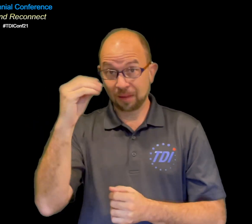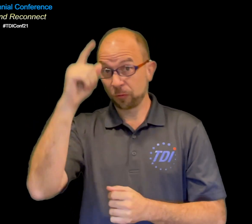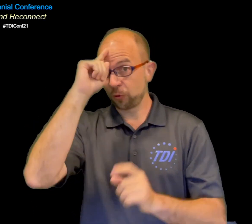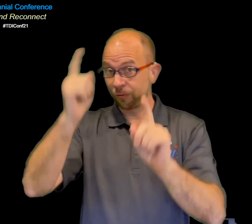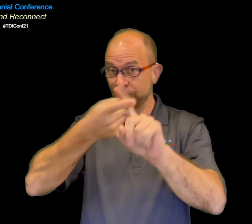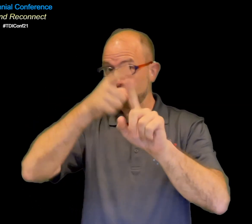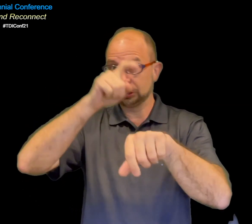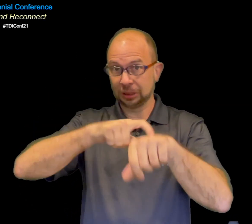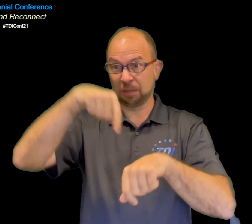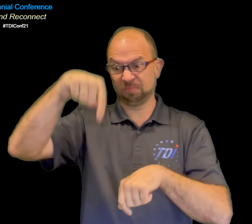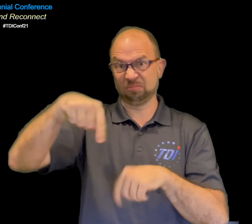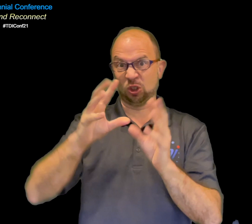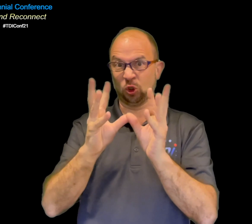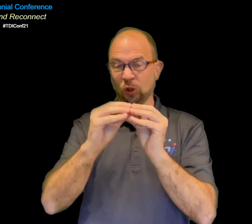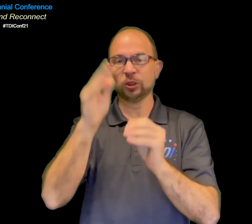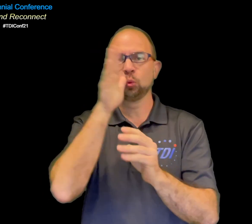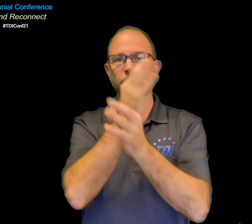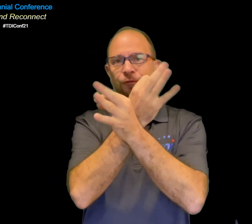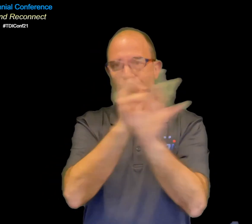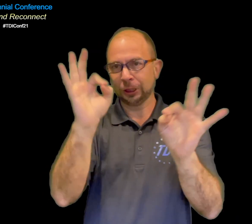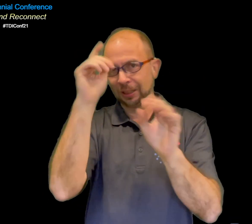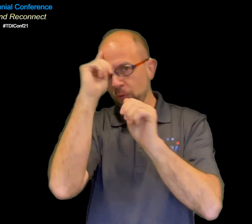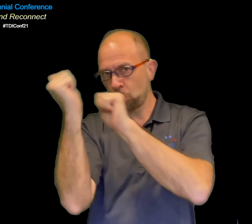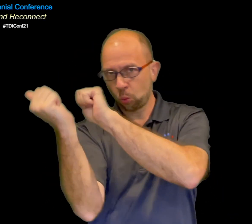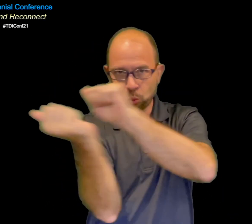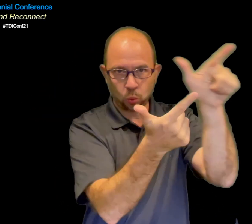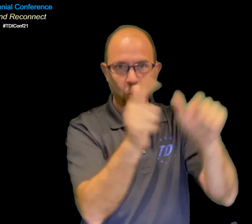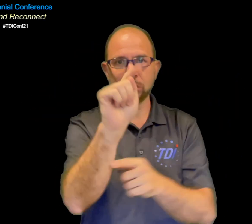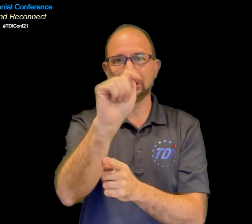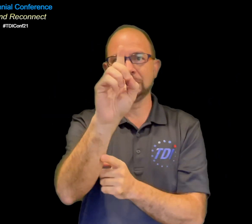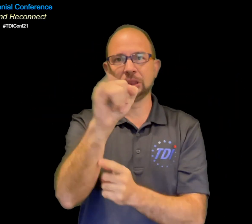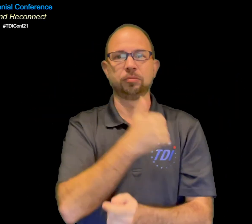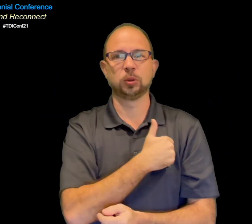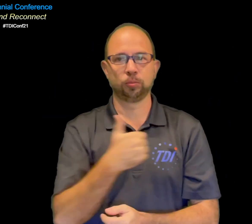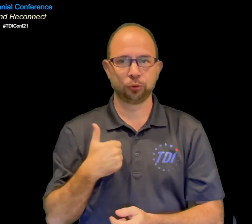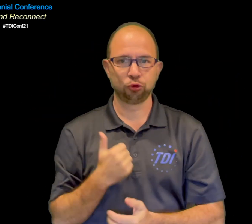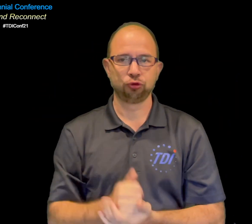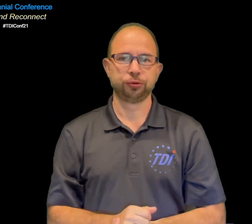And for the first time, this conference will be free for all TDI members.